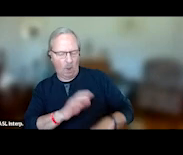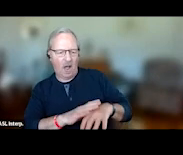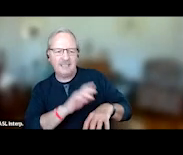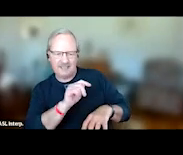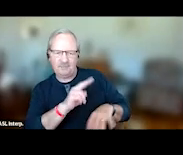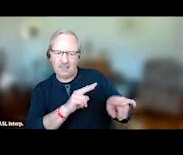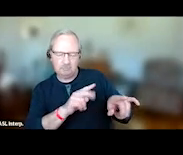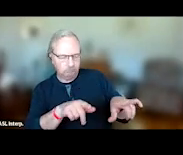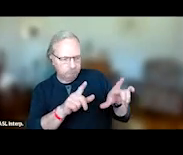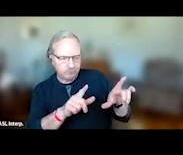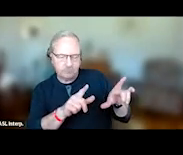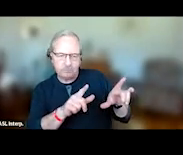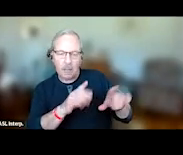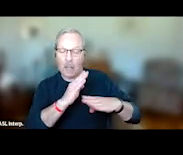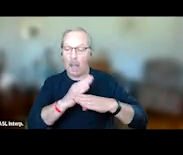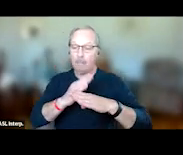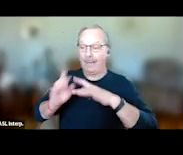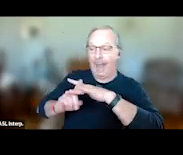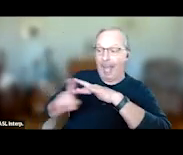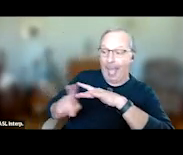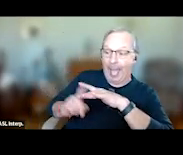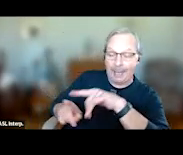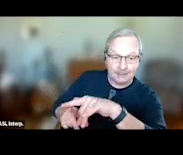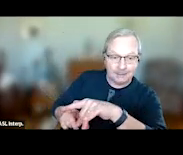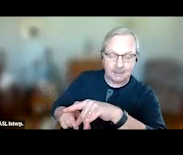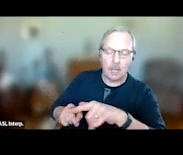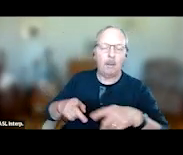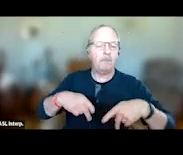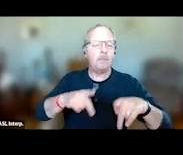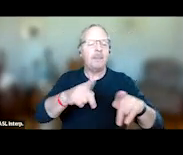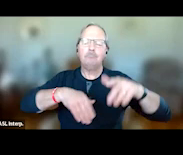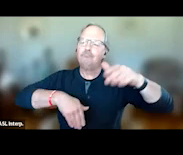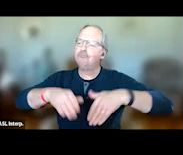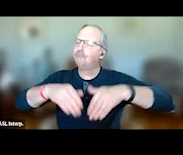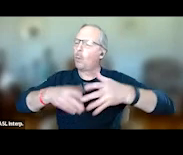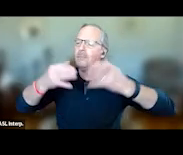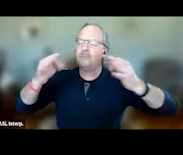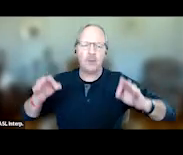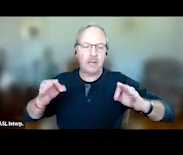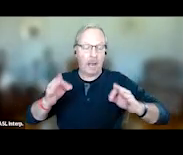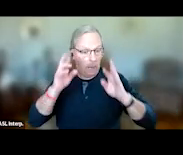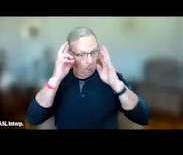avoid blocking exits and people's ability to ambulate freely. And also respecting patient privacy while still